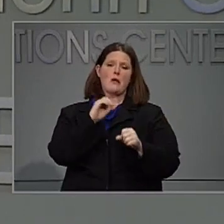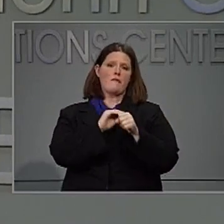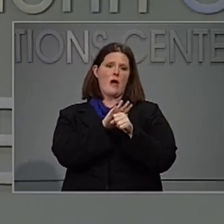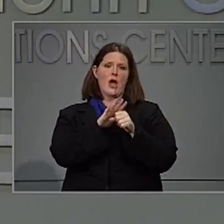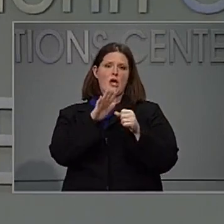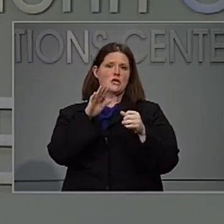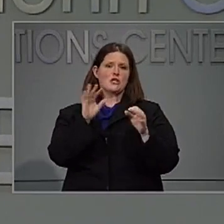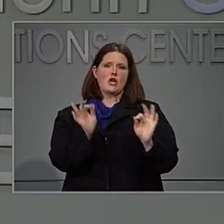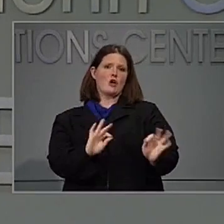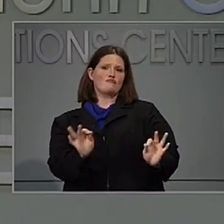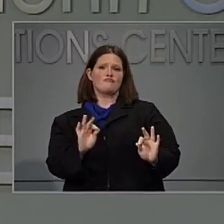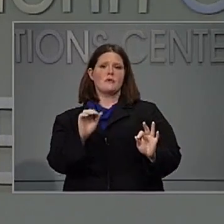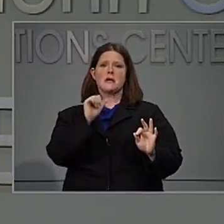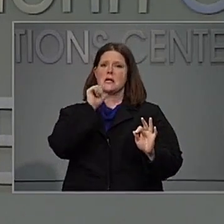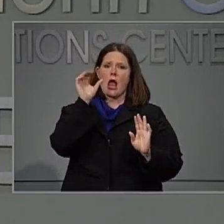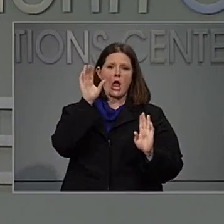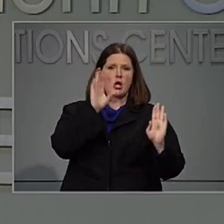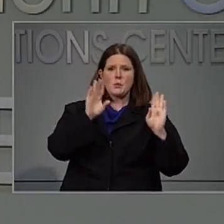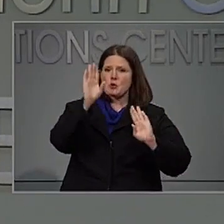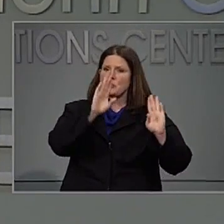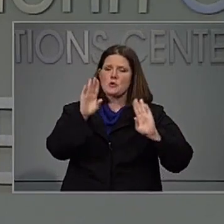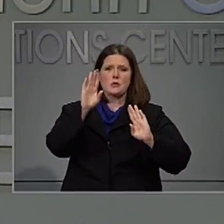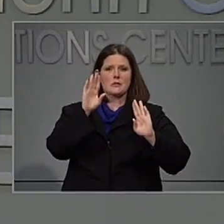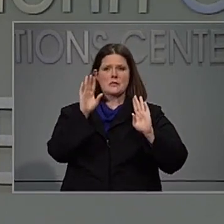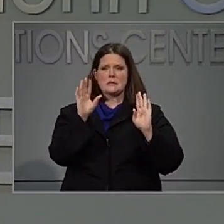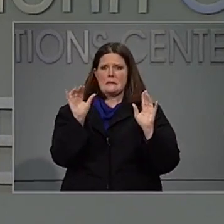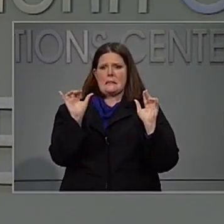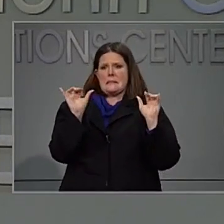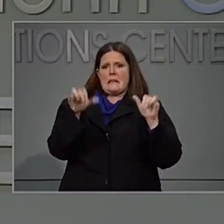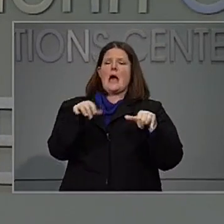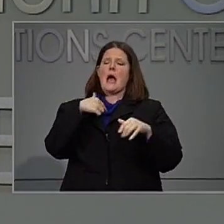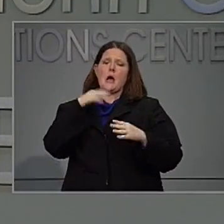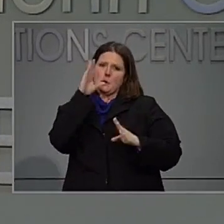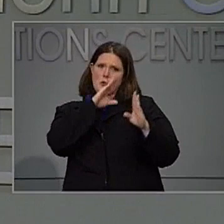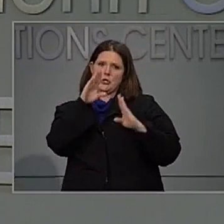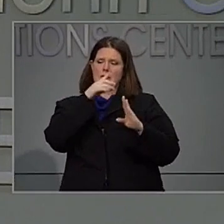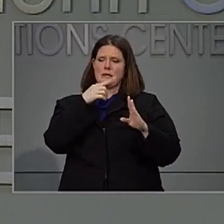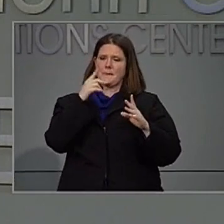WHAT WOULD CONCERN ME IS THAT THE PEOPLE BEGAN TO NOT TAKE